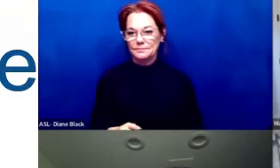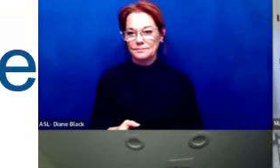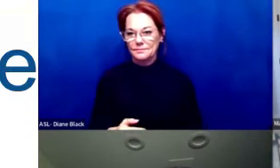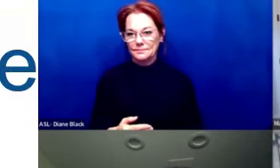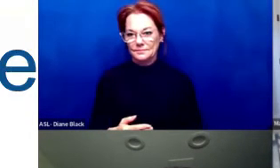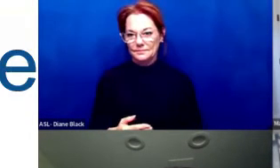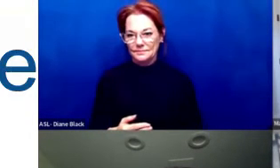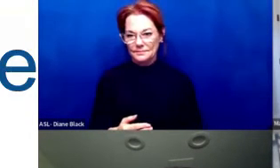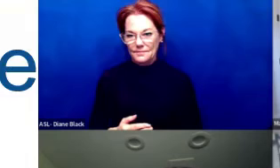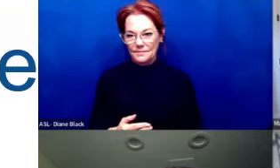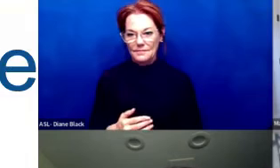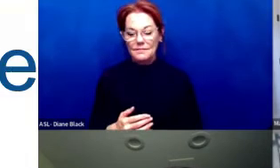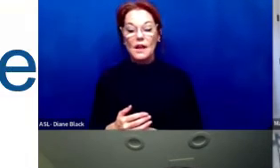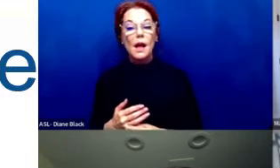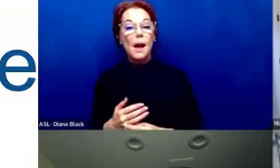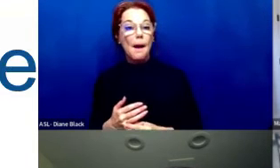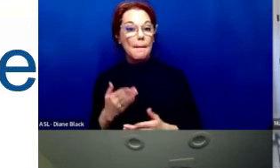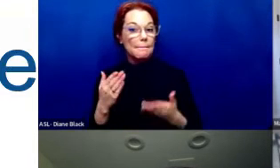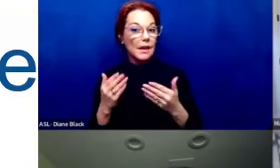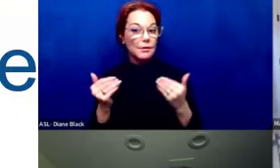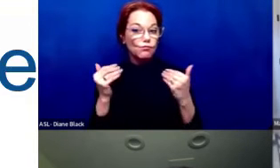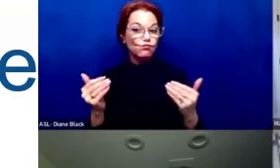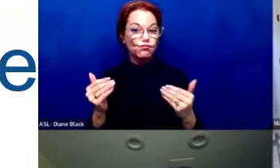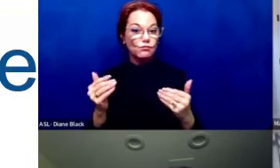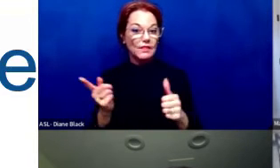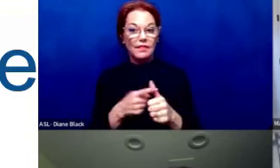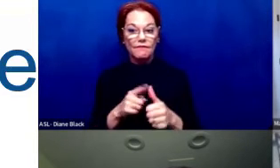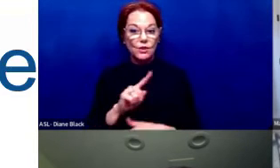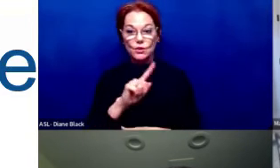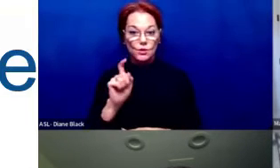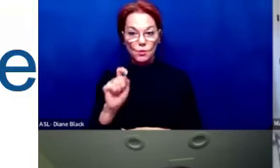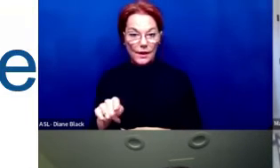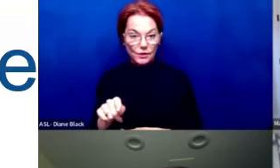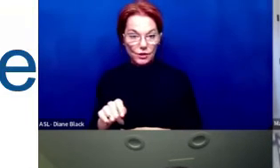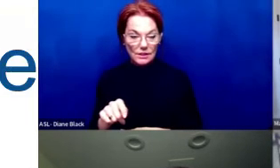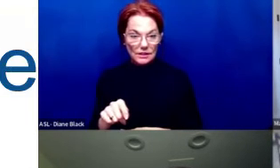So maybe we could just jump right into this first question. And which of you would like to